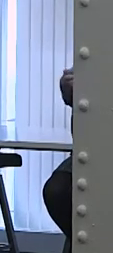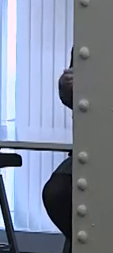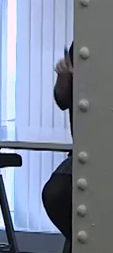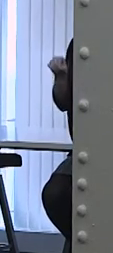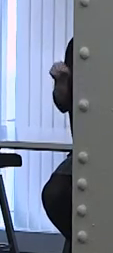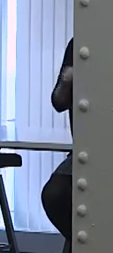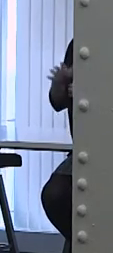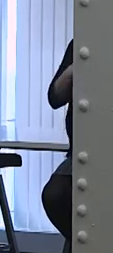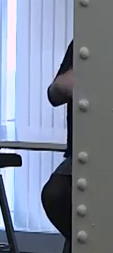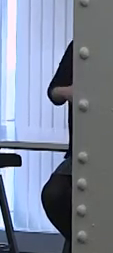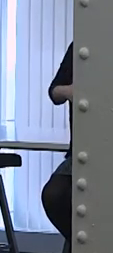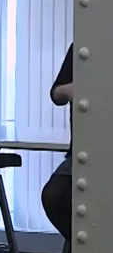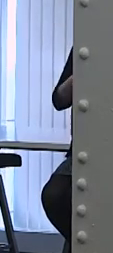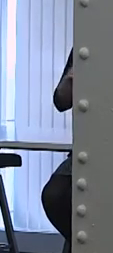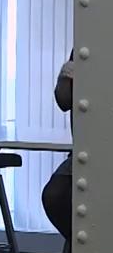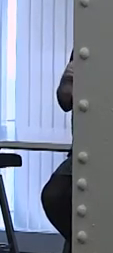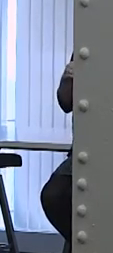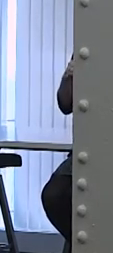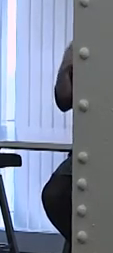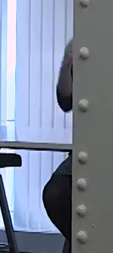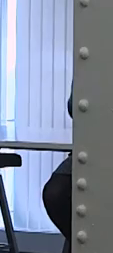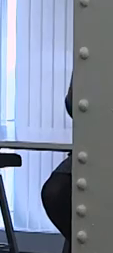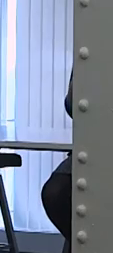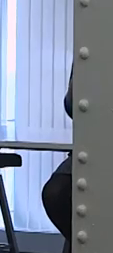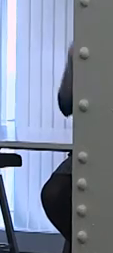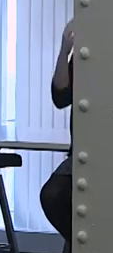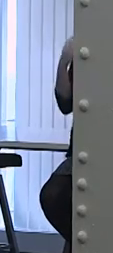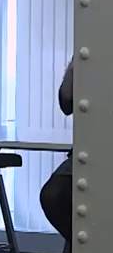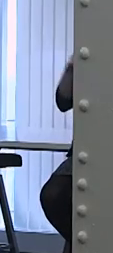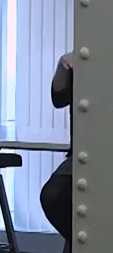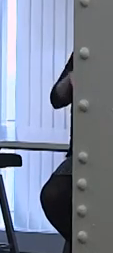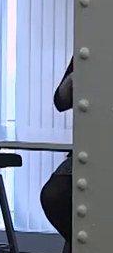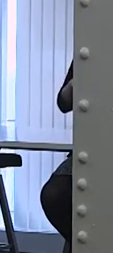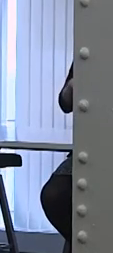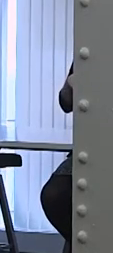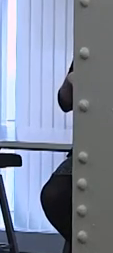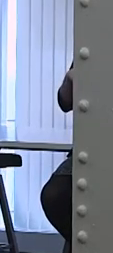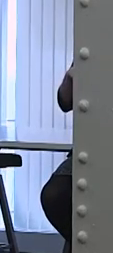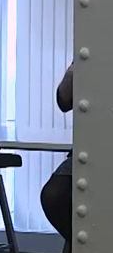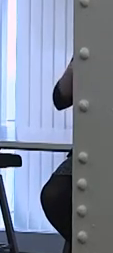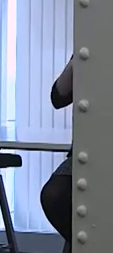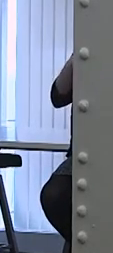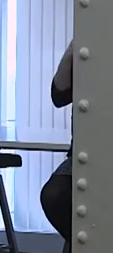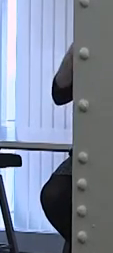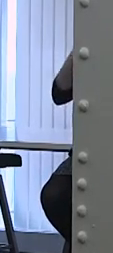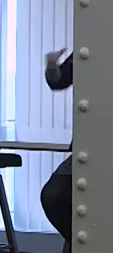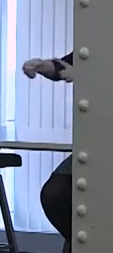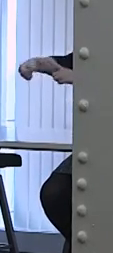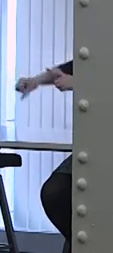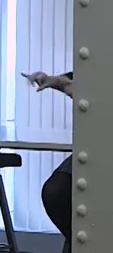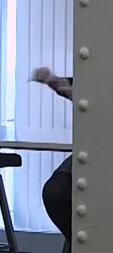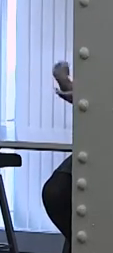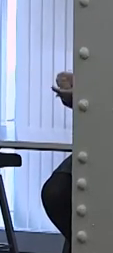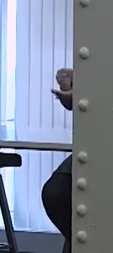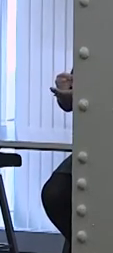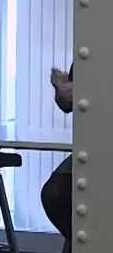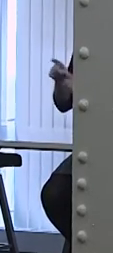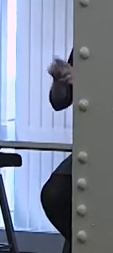and to not lose that right through lack of action. So I include denial of treatment as part of that definition.